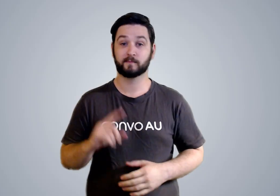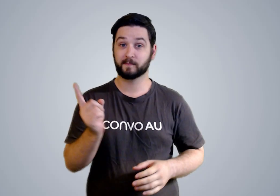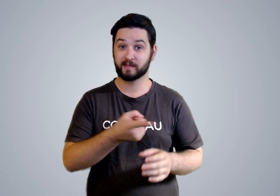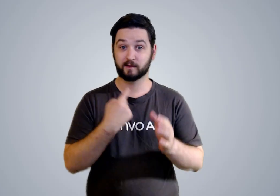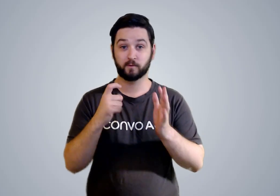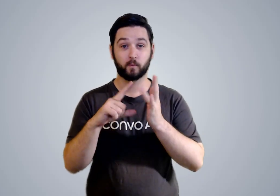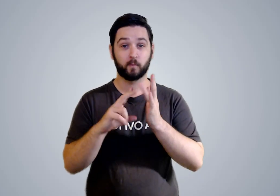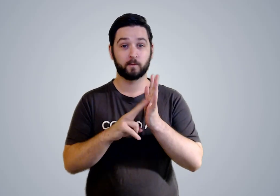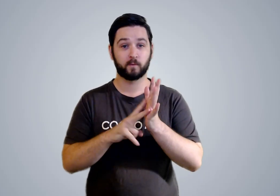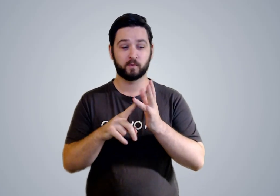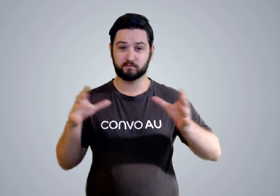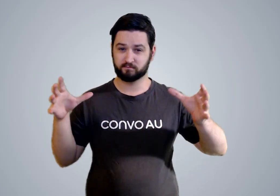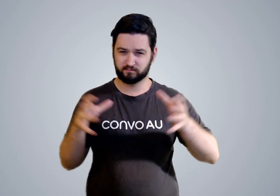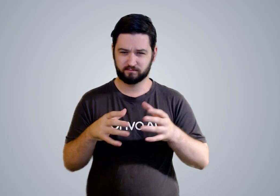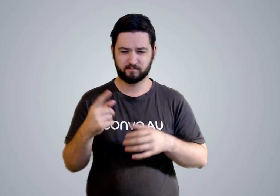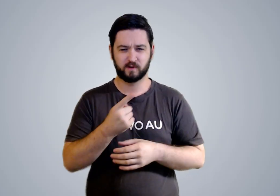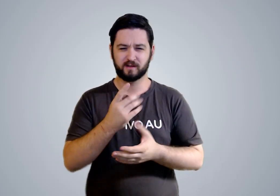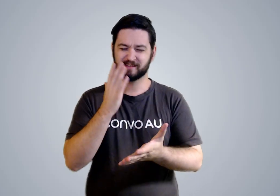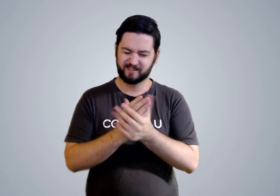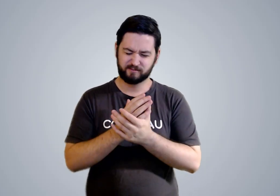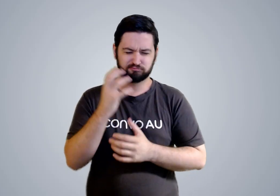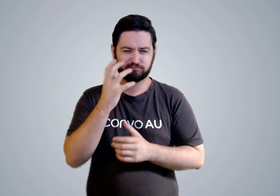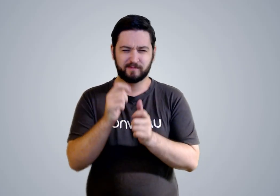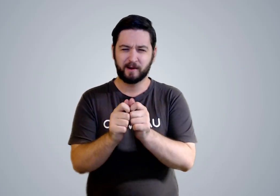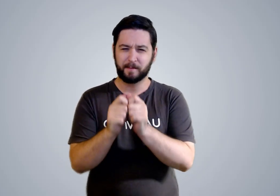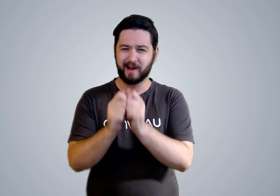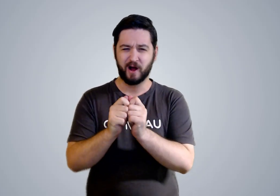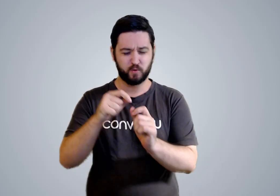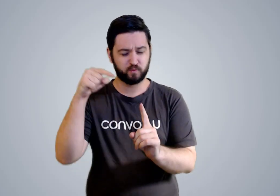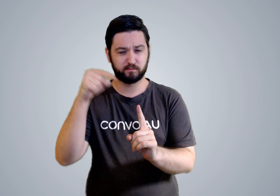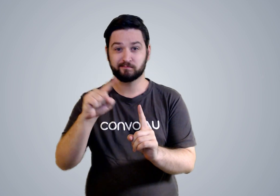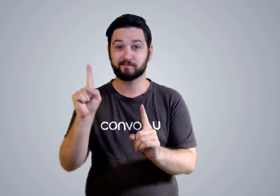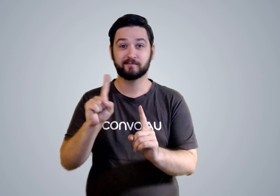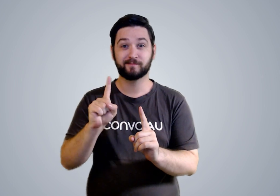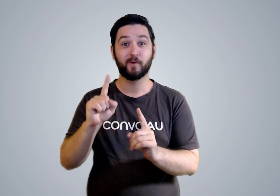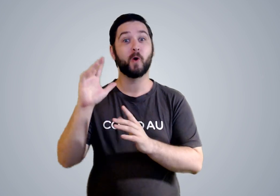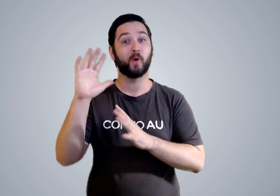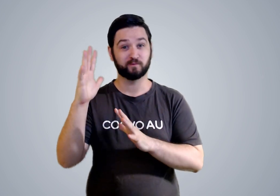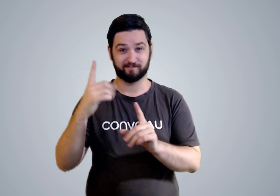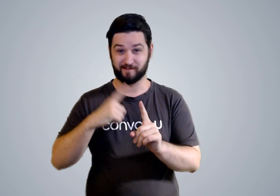We at Convo deeply value Auslan